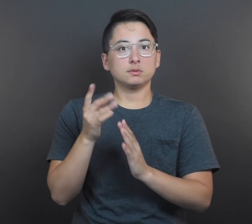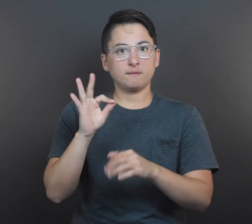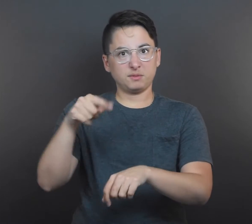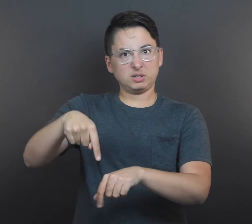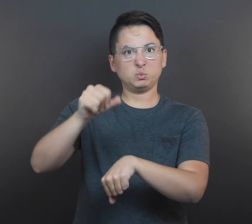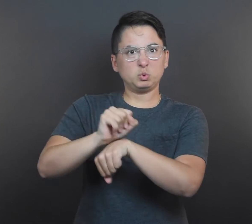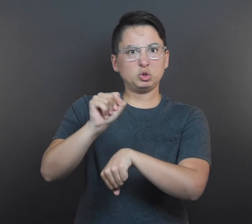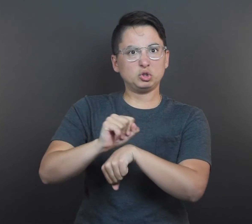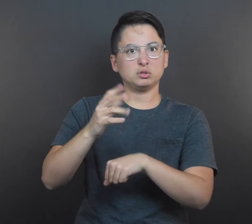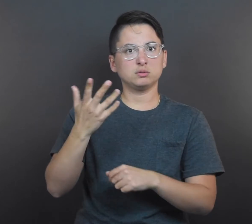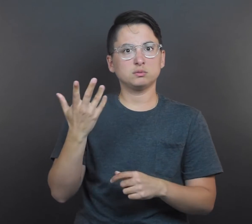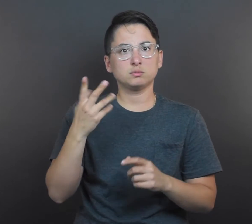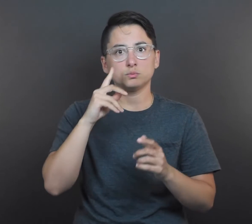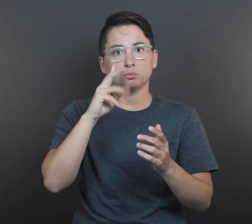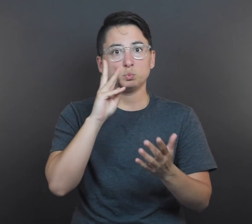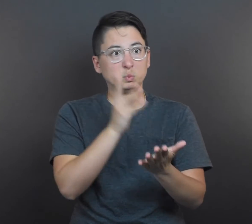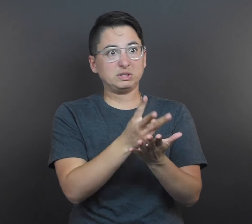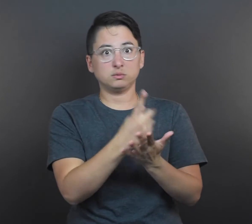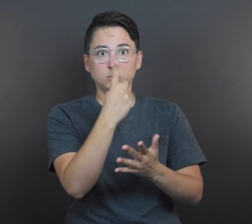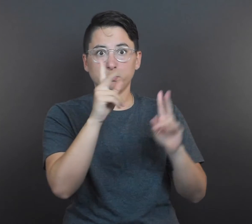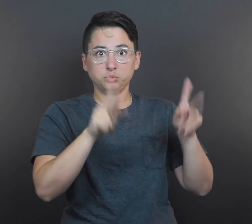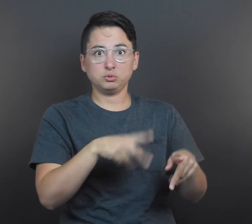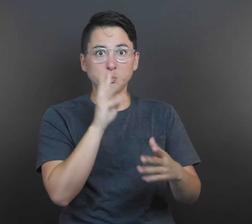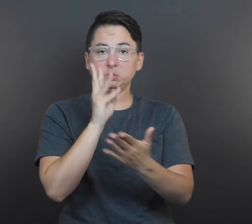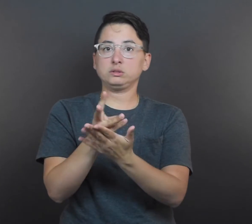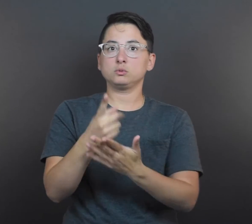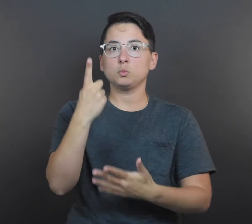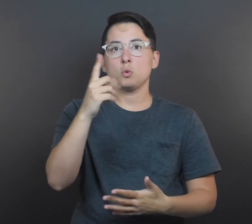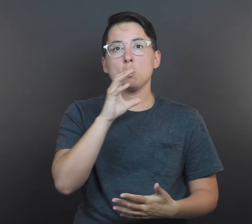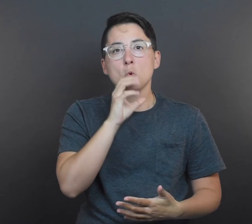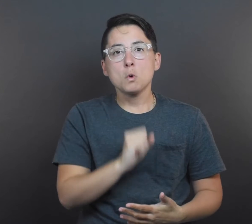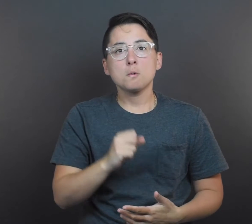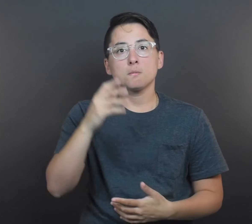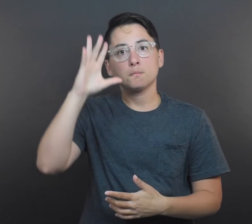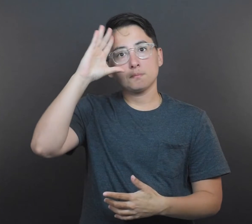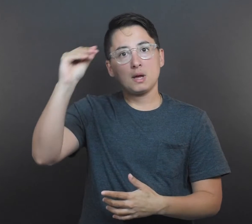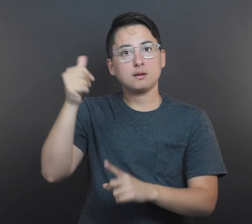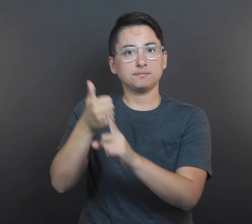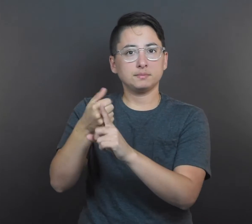received a shot after being convinced of the importance of being vaccinated before